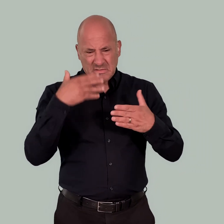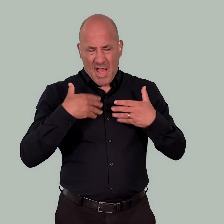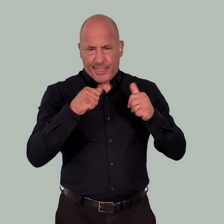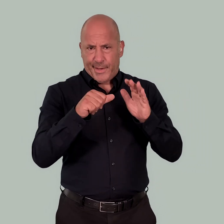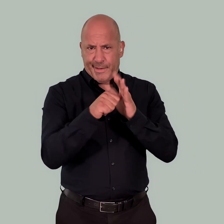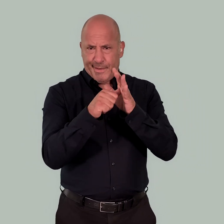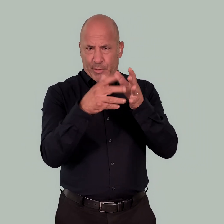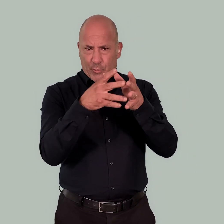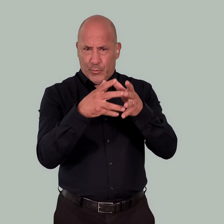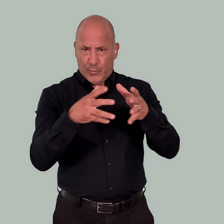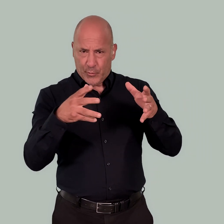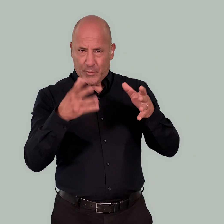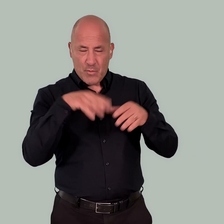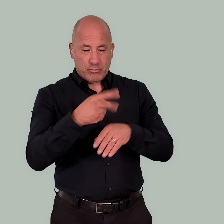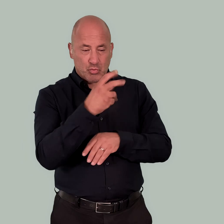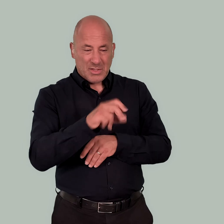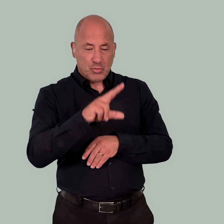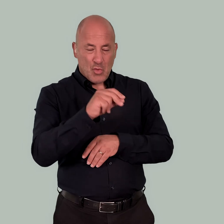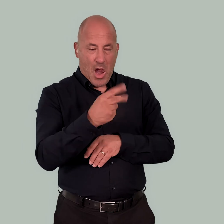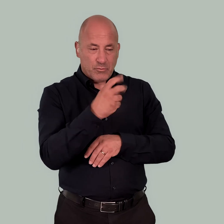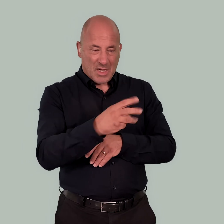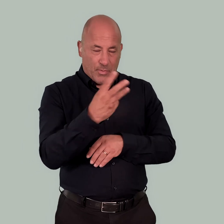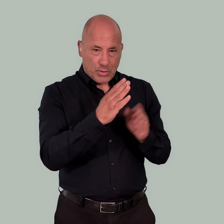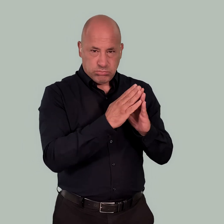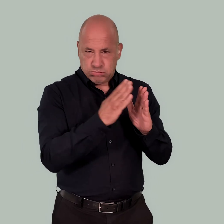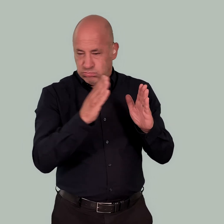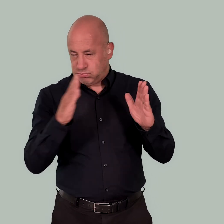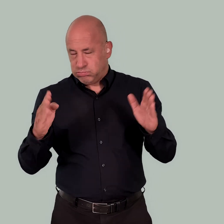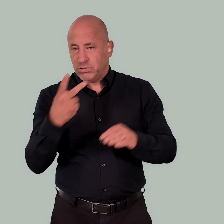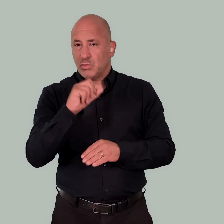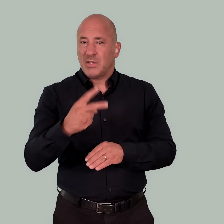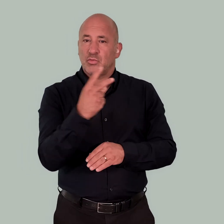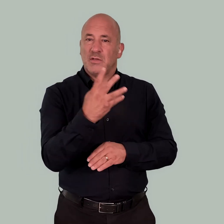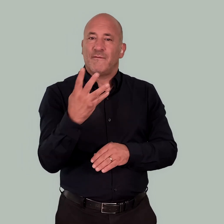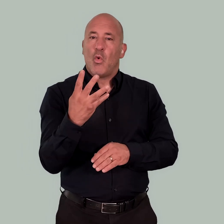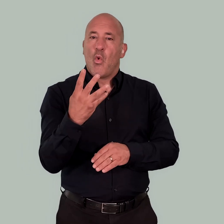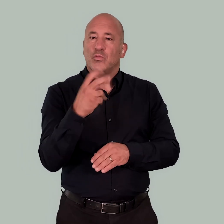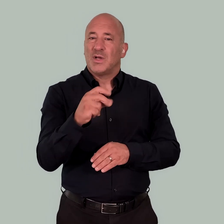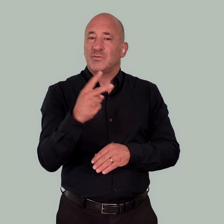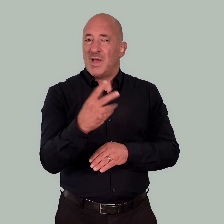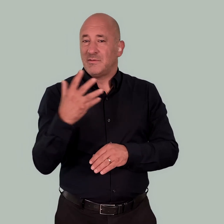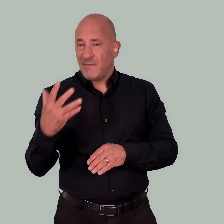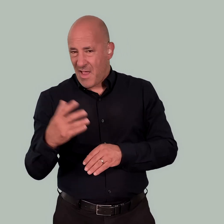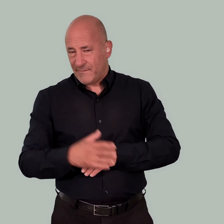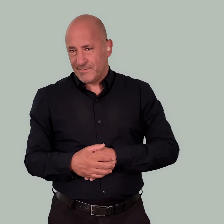reporting a mental health impairment over the period 2012/13 to 2024/25.